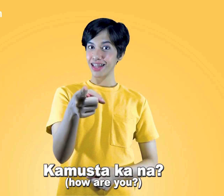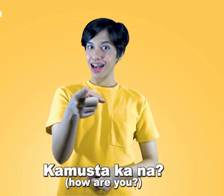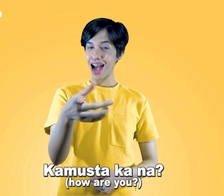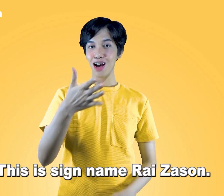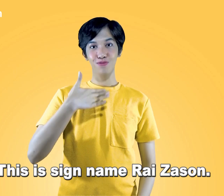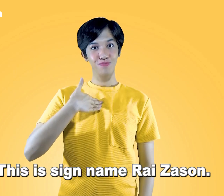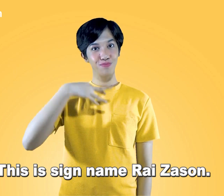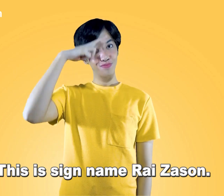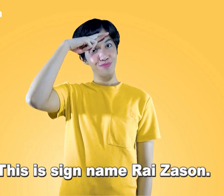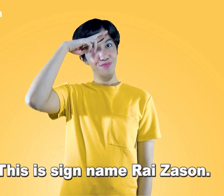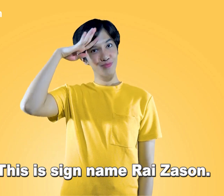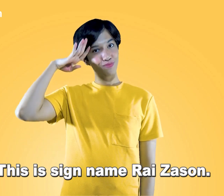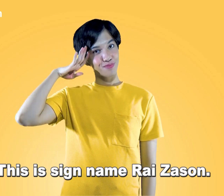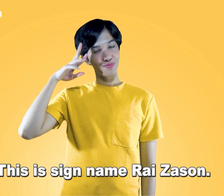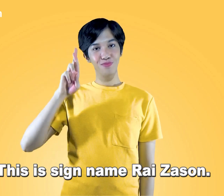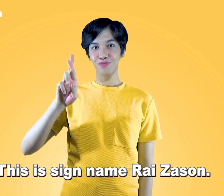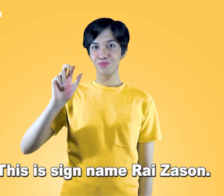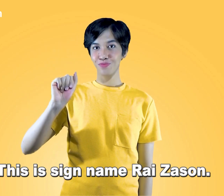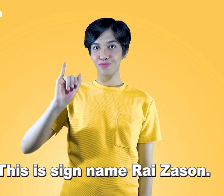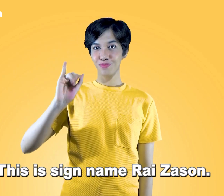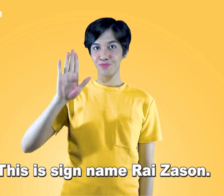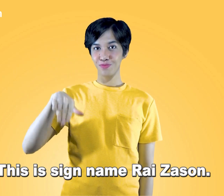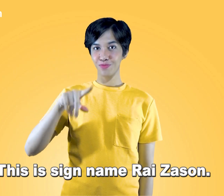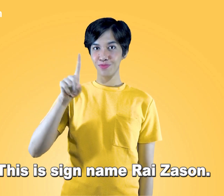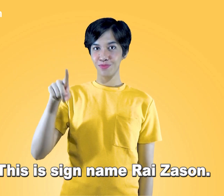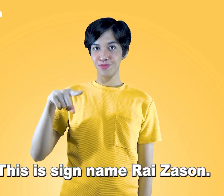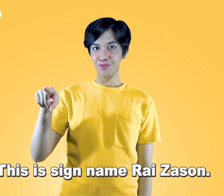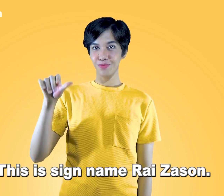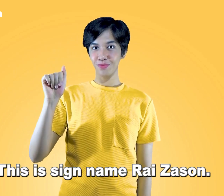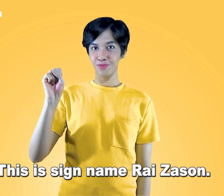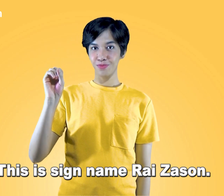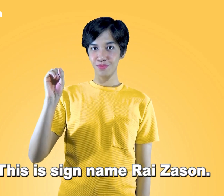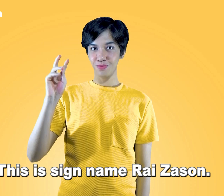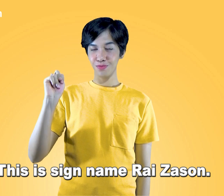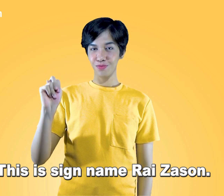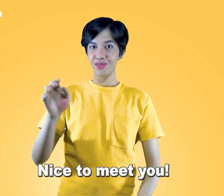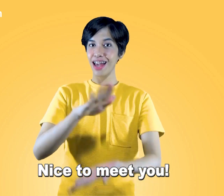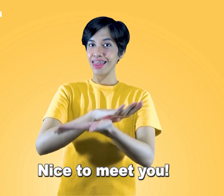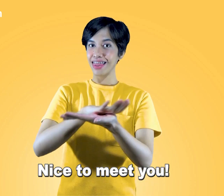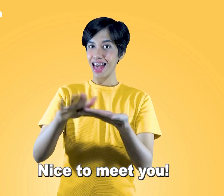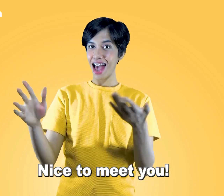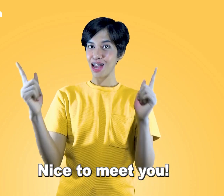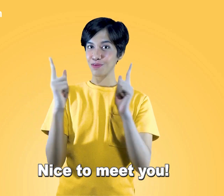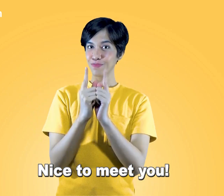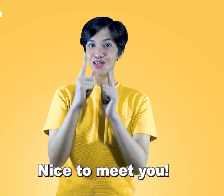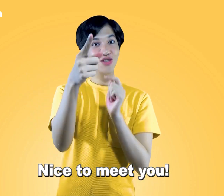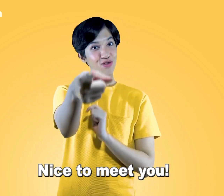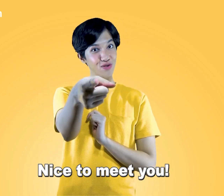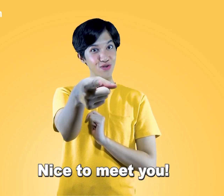this is sign name Rai Zason. Nice to meet you!